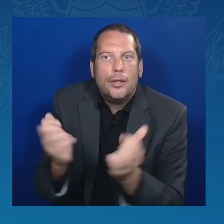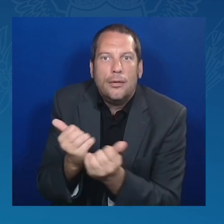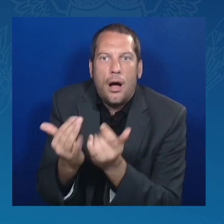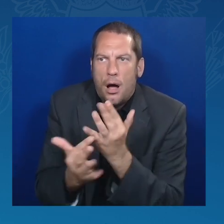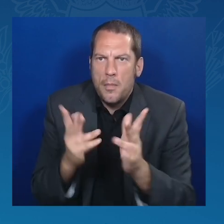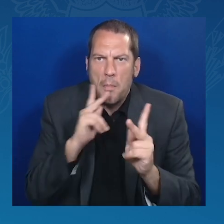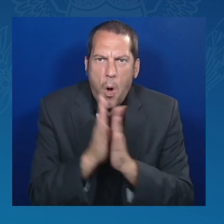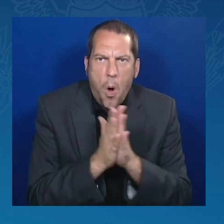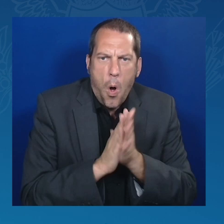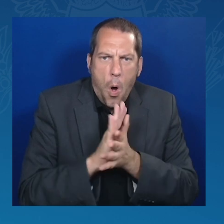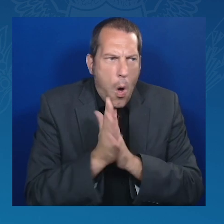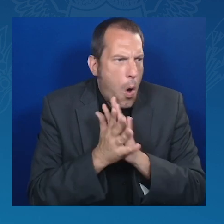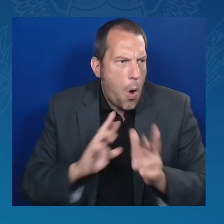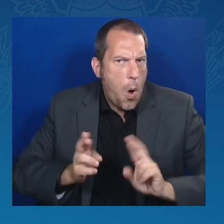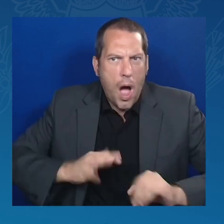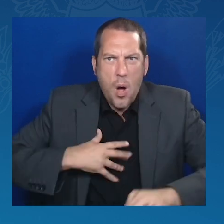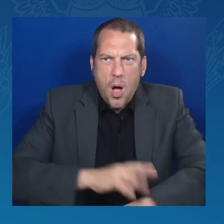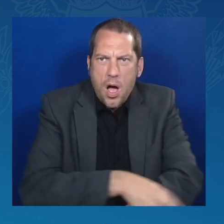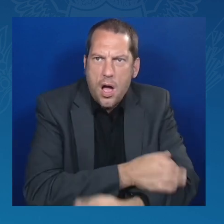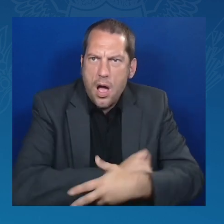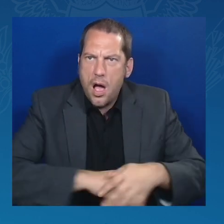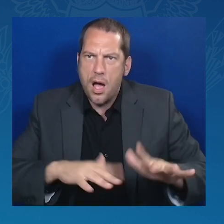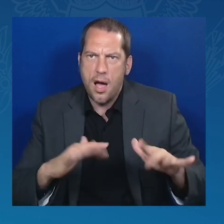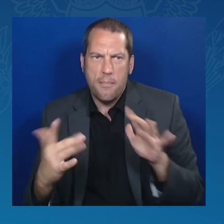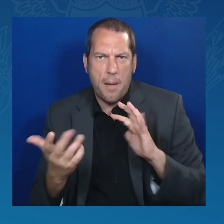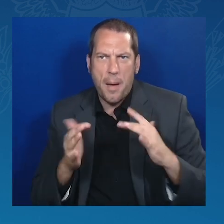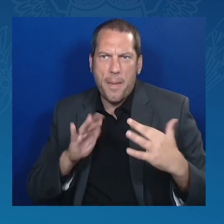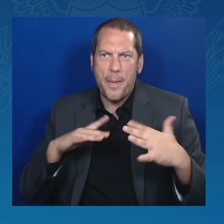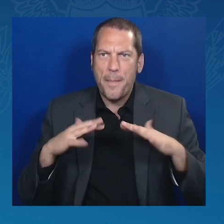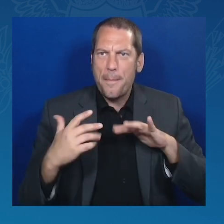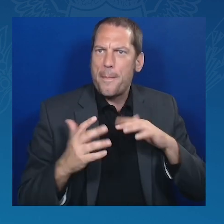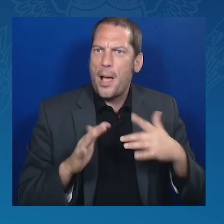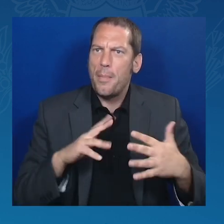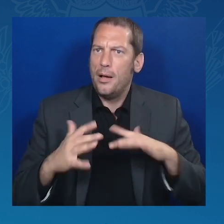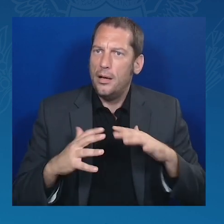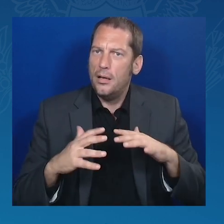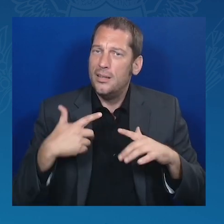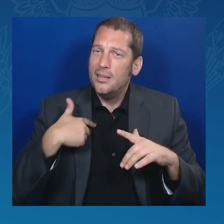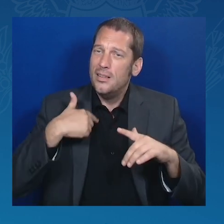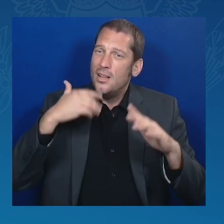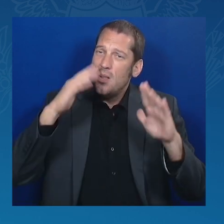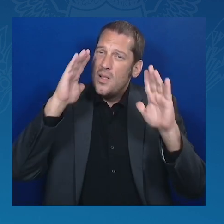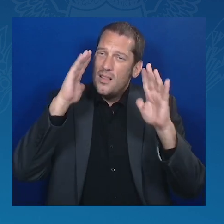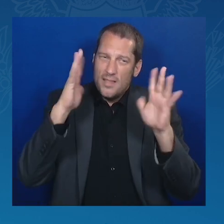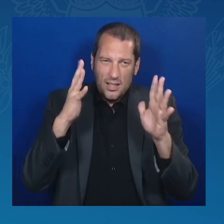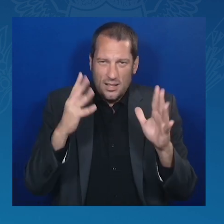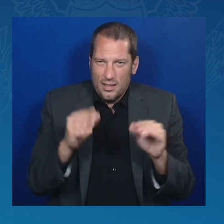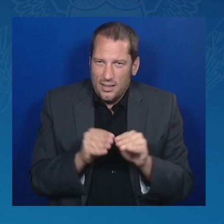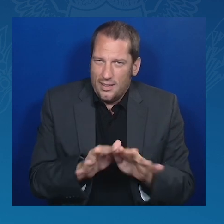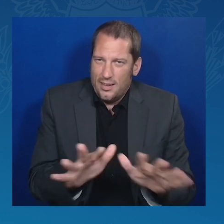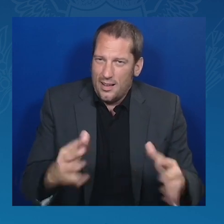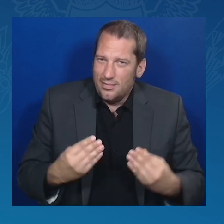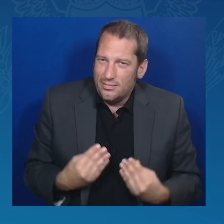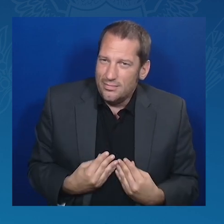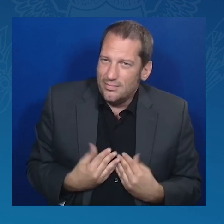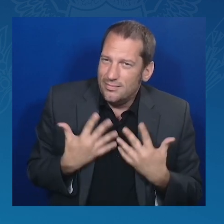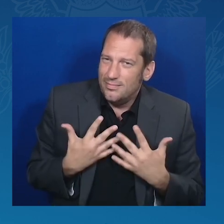For me, I've drawn so much hope and inspiration from all the brave, amazing, dedicated providers that I've had the privilege to meet.